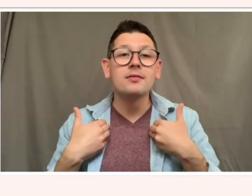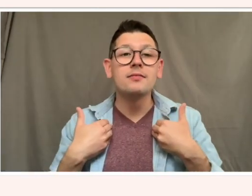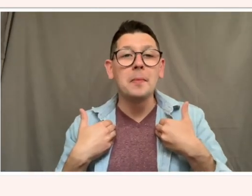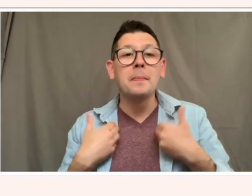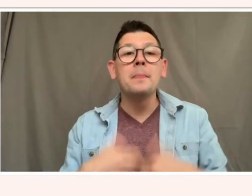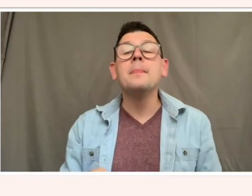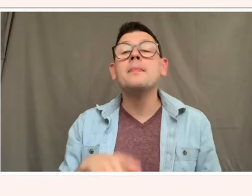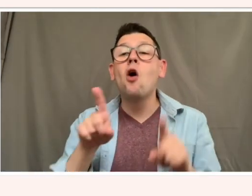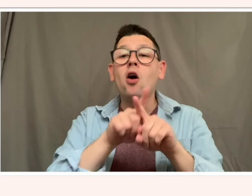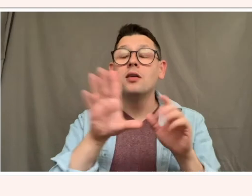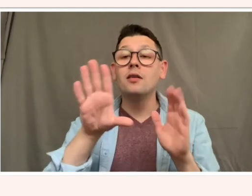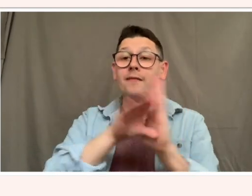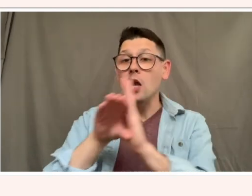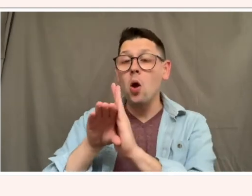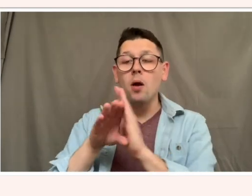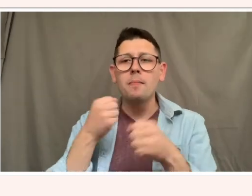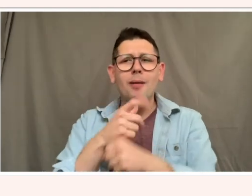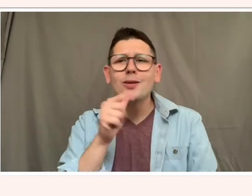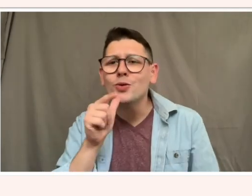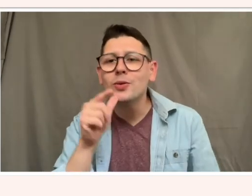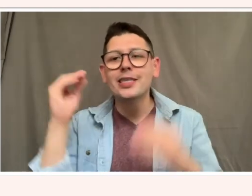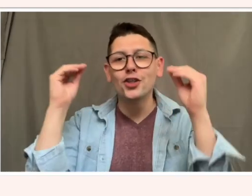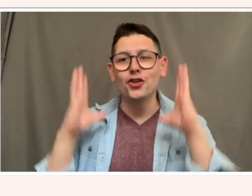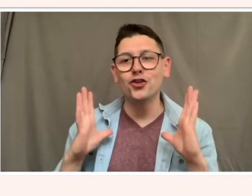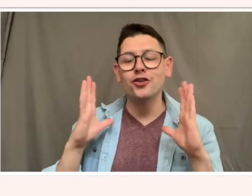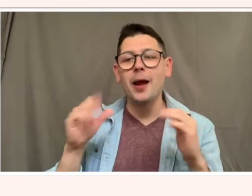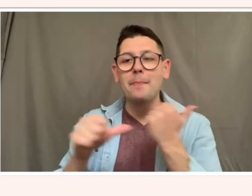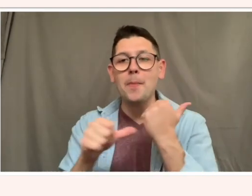or you might combine them and have somebody signing and get a voice-over.